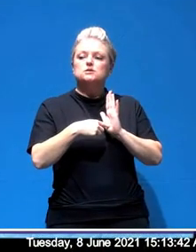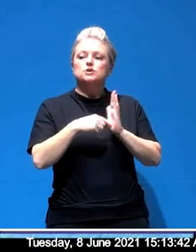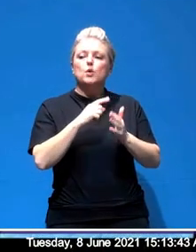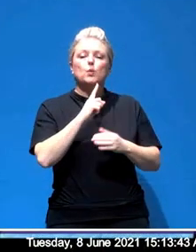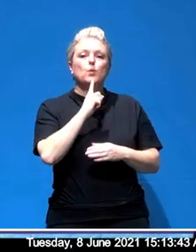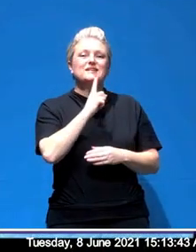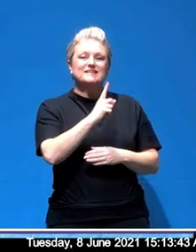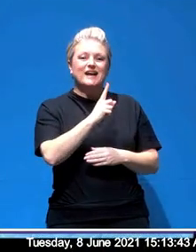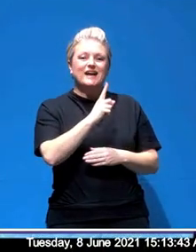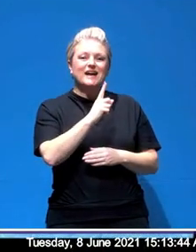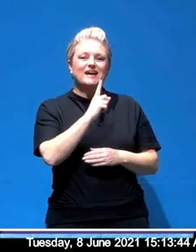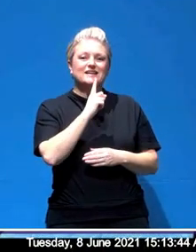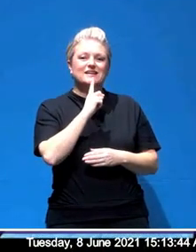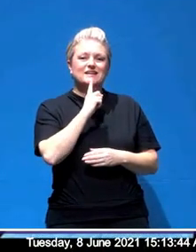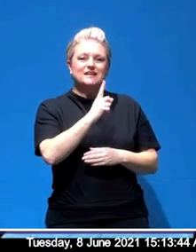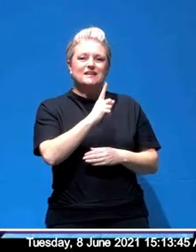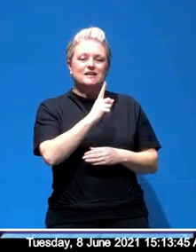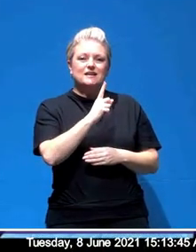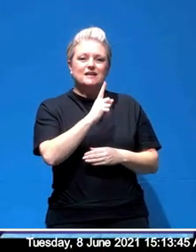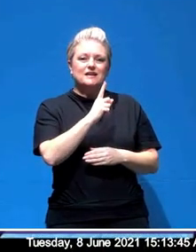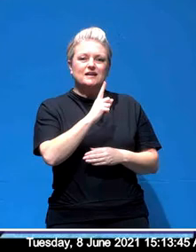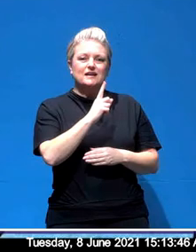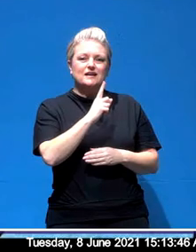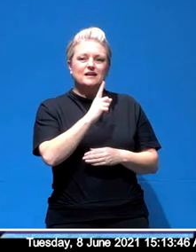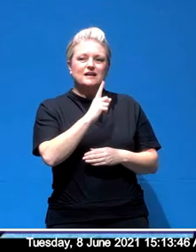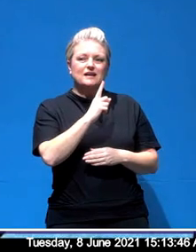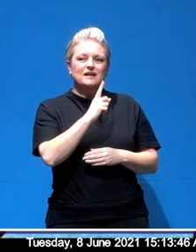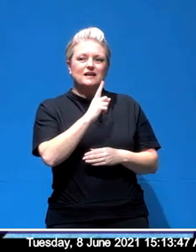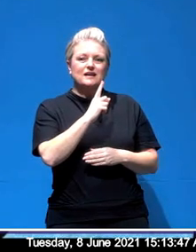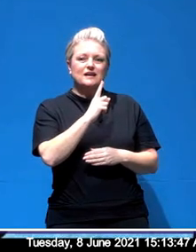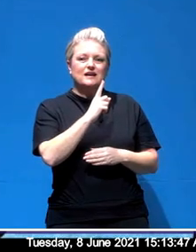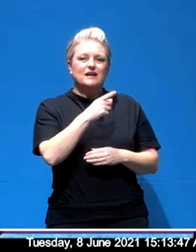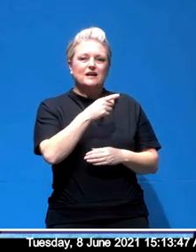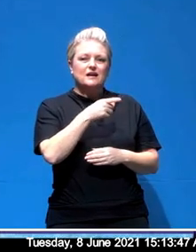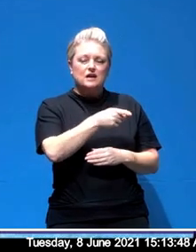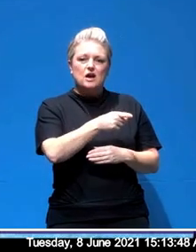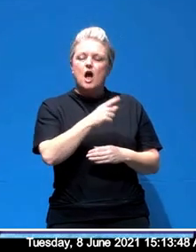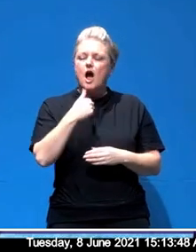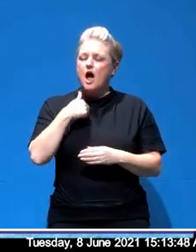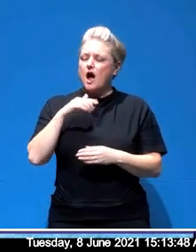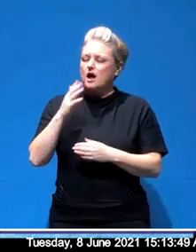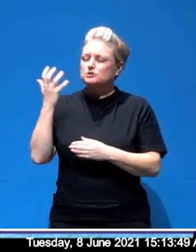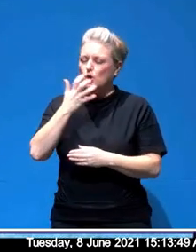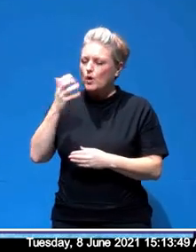We are using "N Street" as a kind of a pseudonym, to refer to the actual house in which Daniel lives.